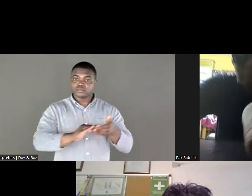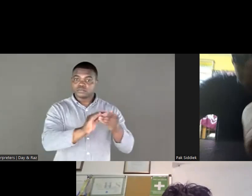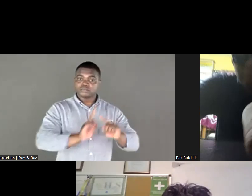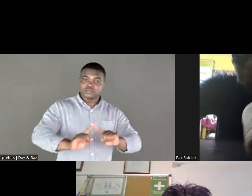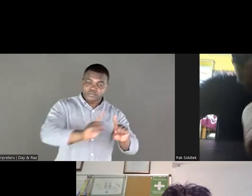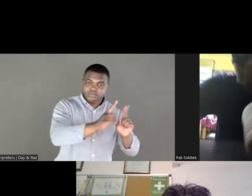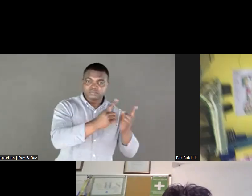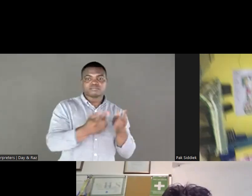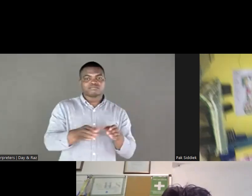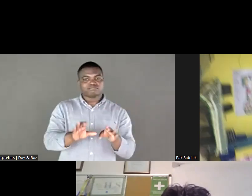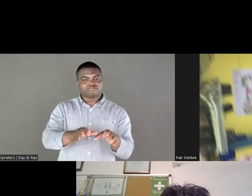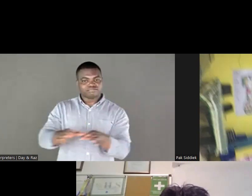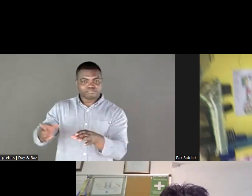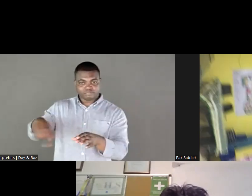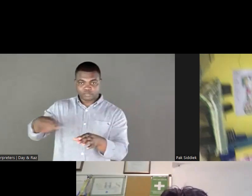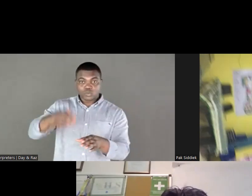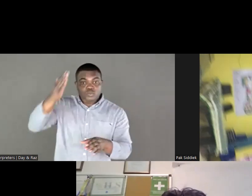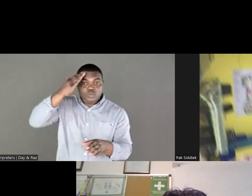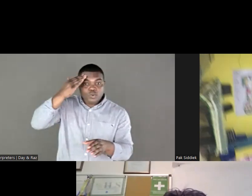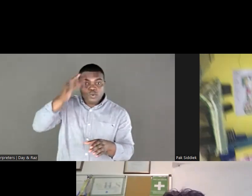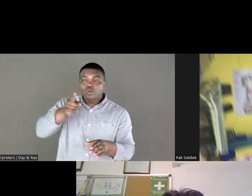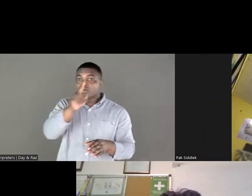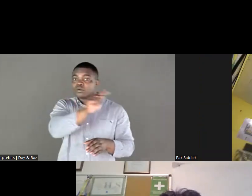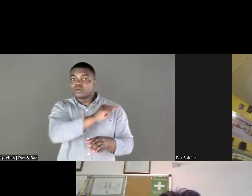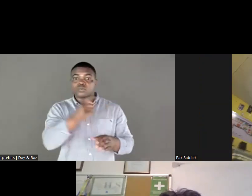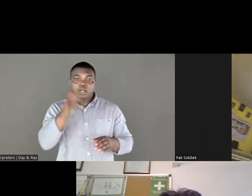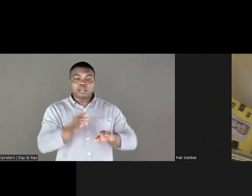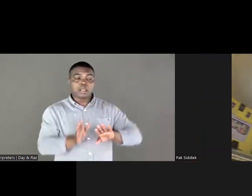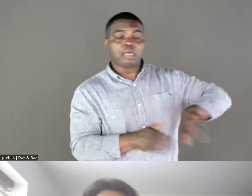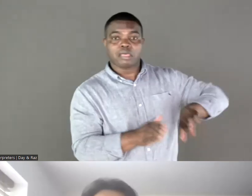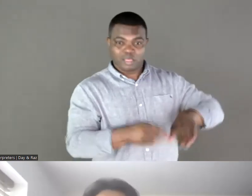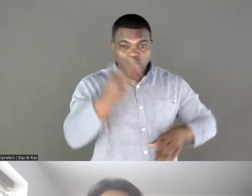they're not implemented. Thank you very much for the moment. That's it for me, thank you.